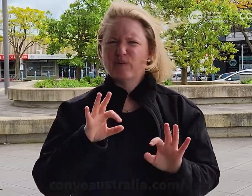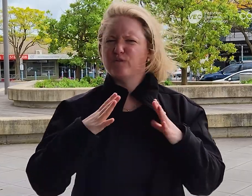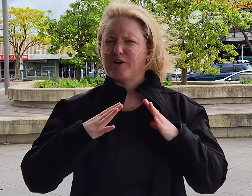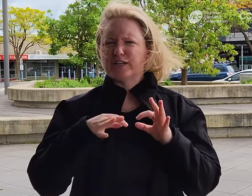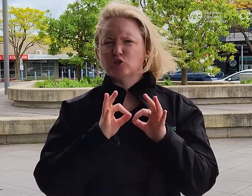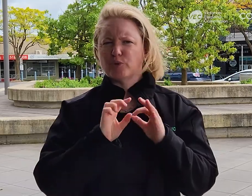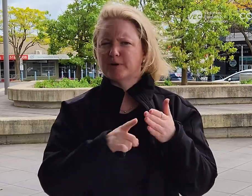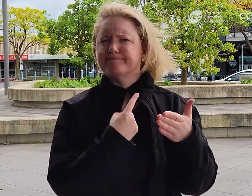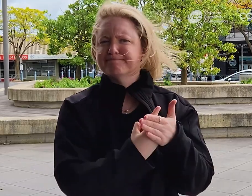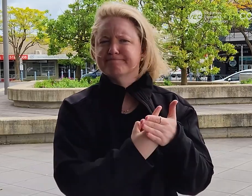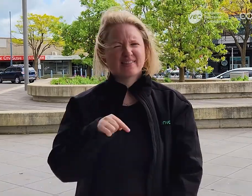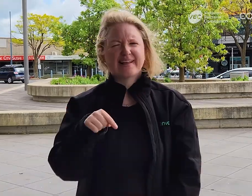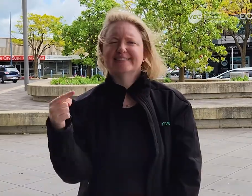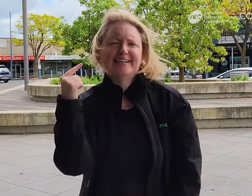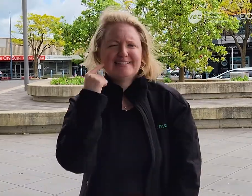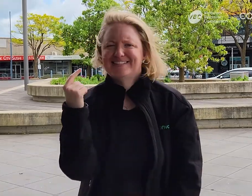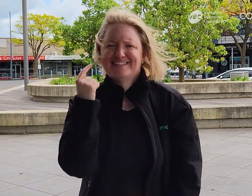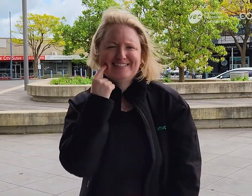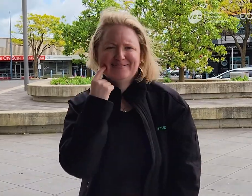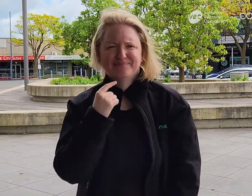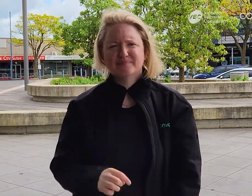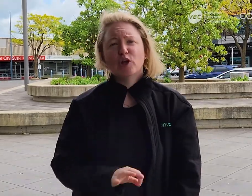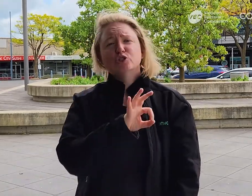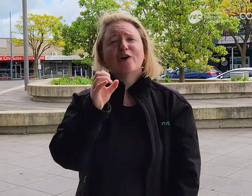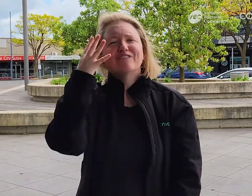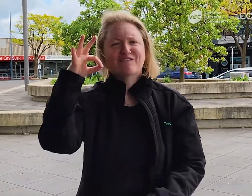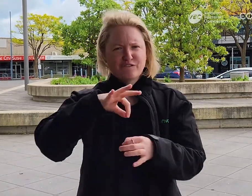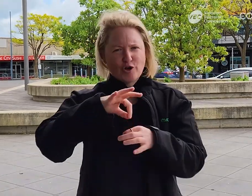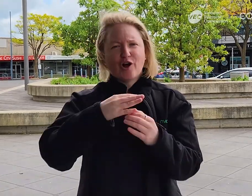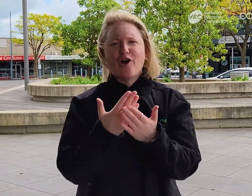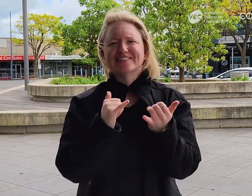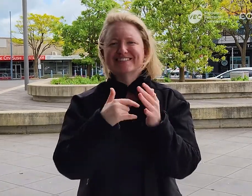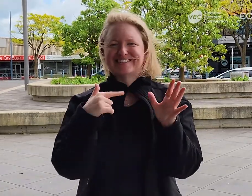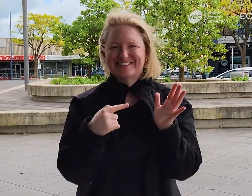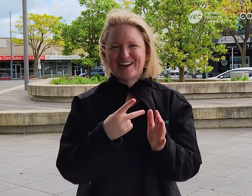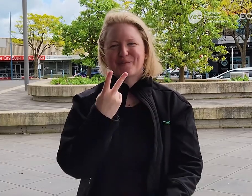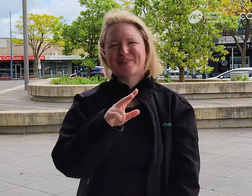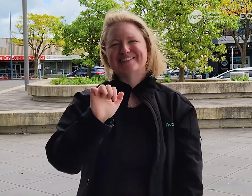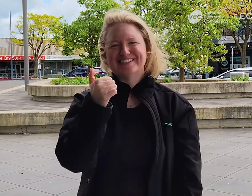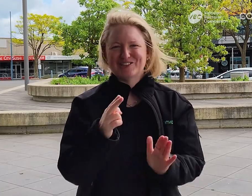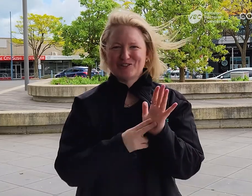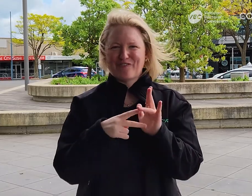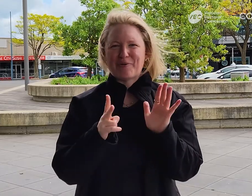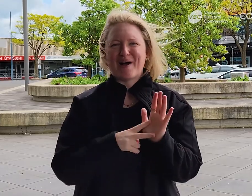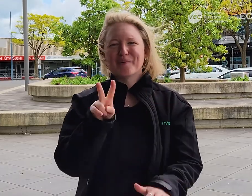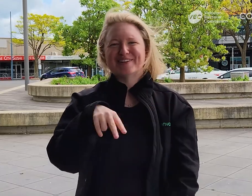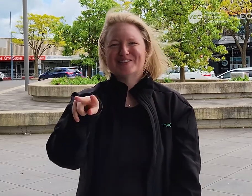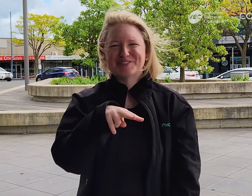for free access Auslan interpreters for Victorian Election. It’s that easy! Don’t forget to vote by Saturday 26 November 2022!